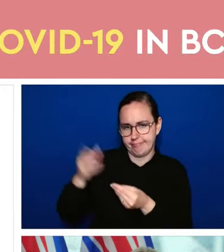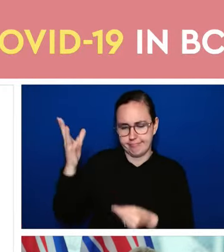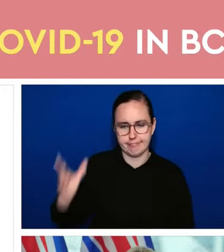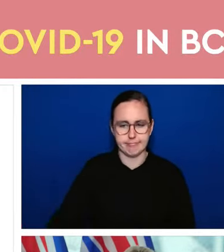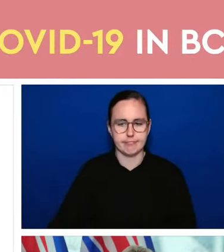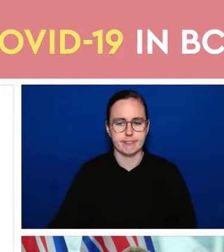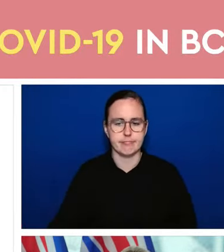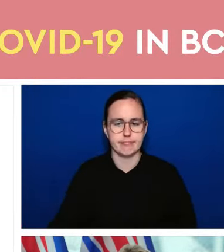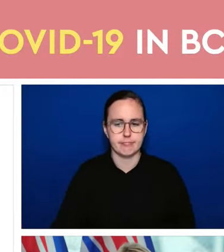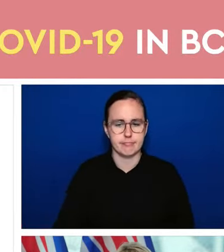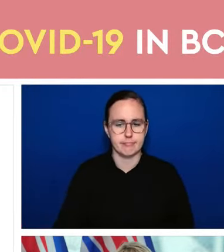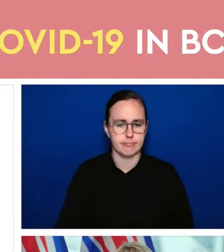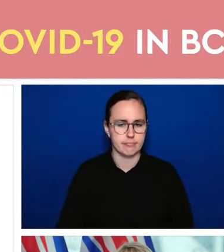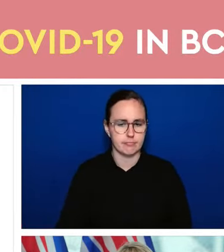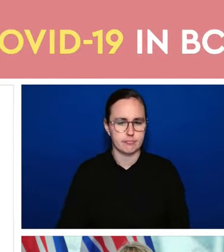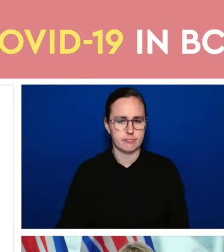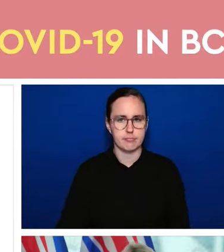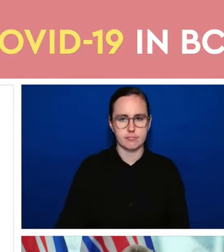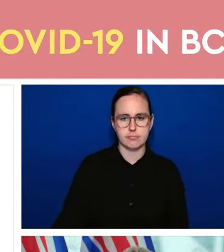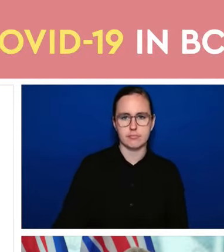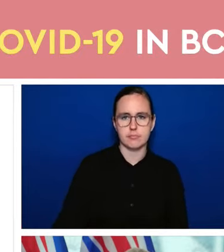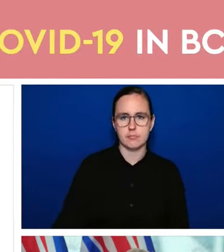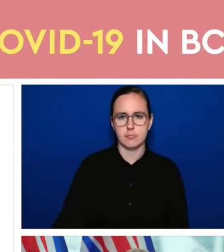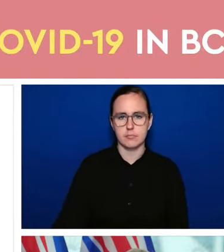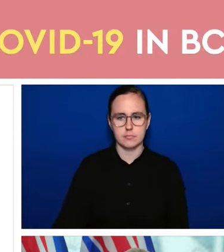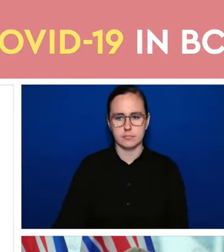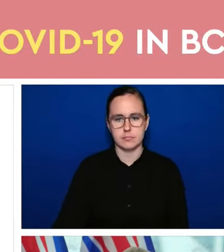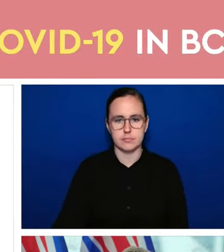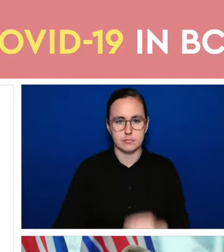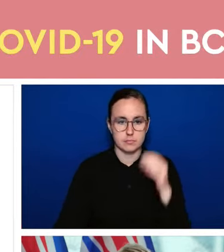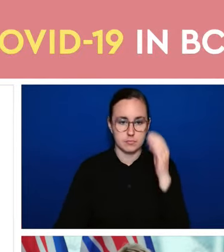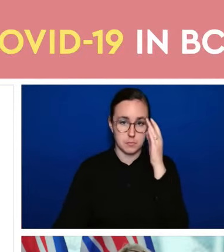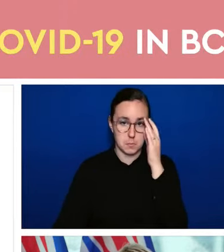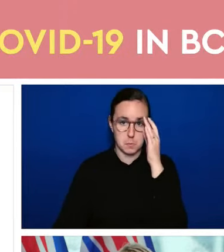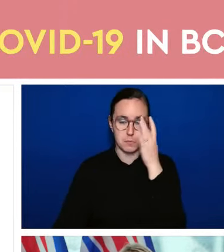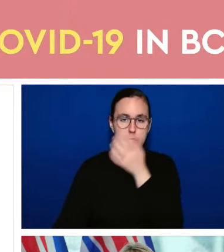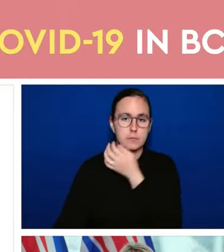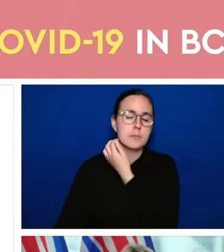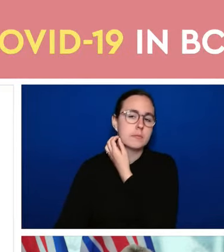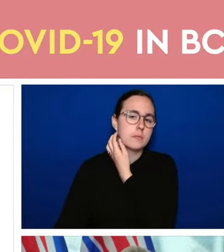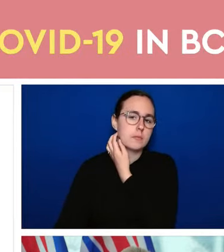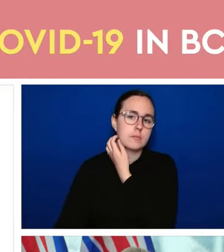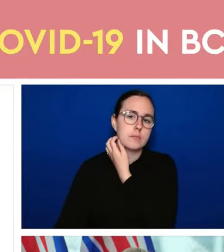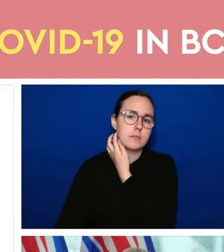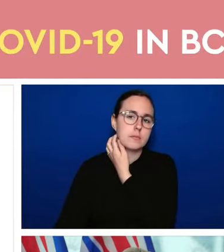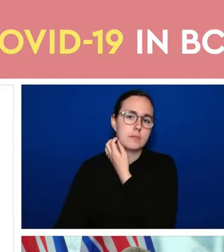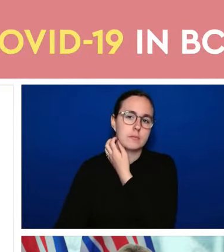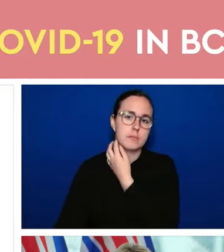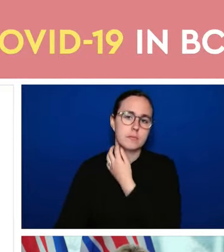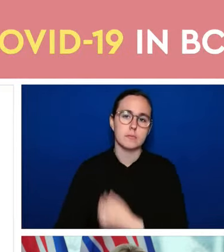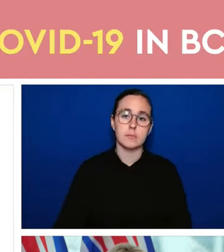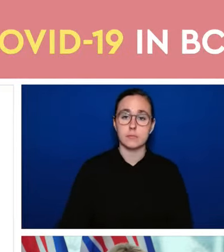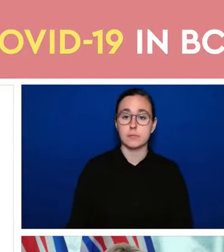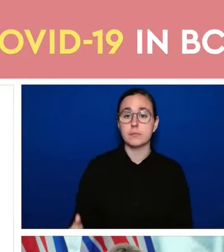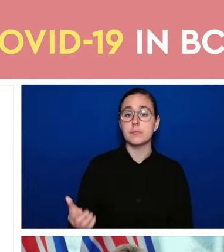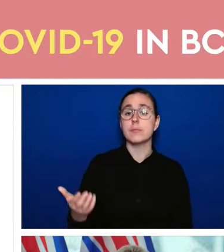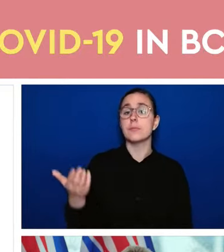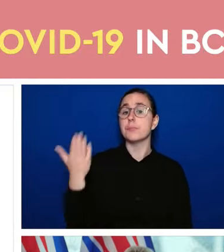how important it is- we're moving away from some of the standalone cover testing sites